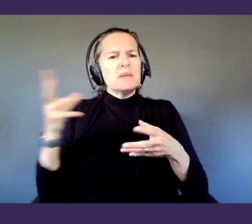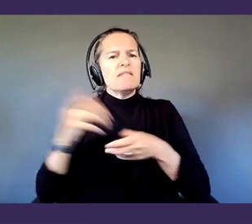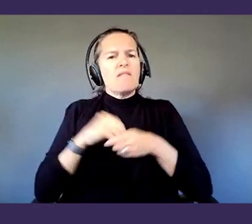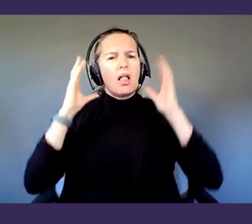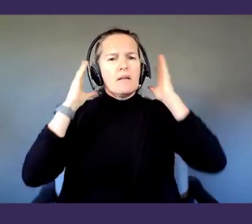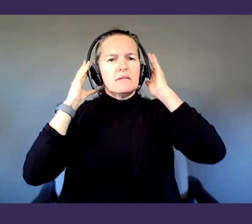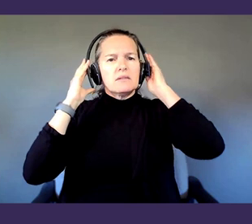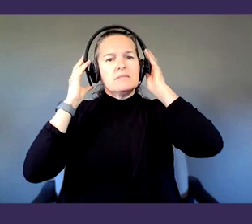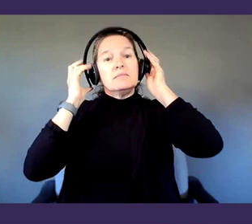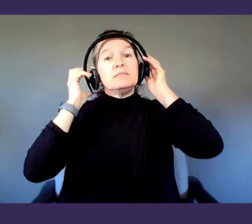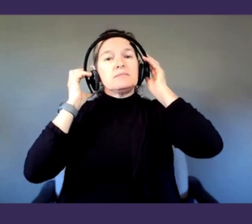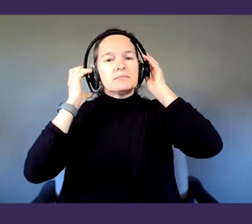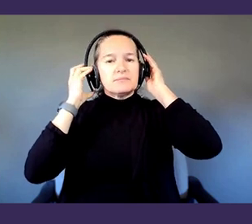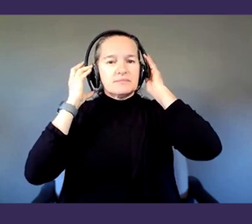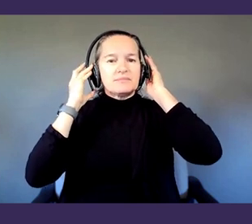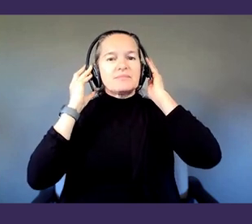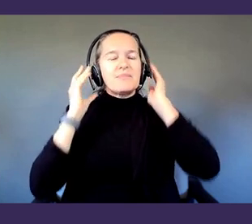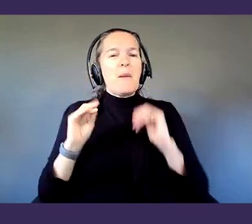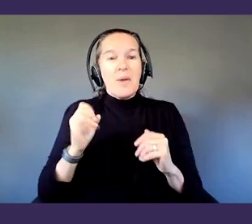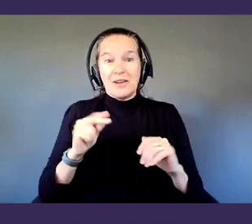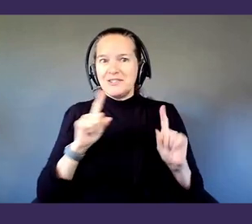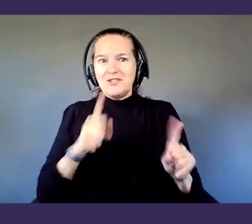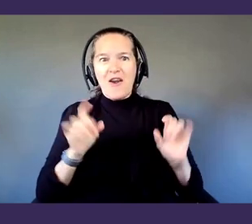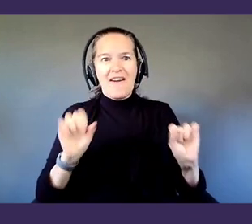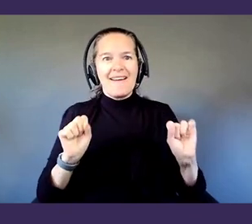Sure, sure, okay, so this is a sort of a shameless plug,